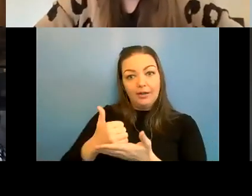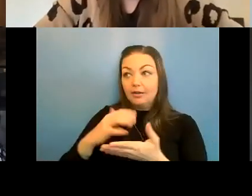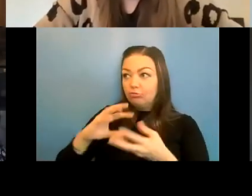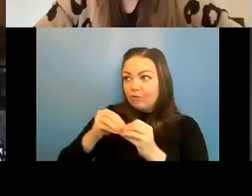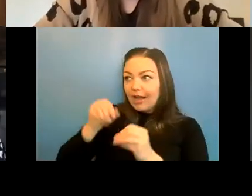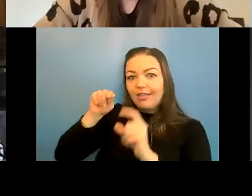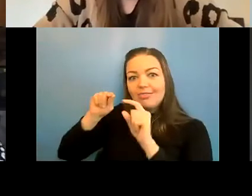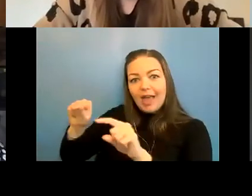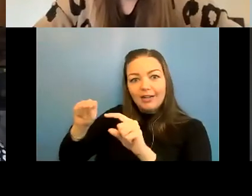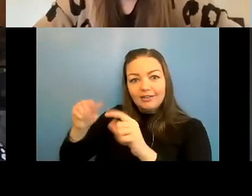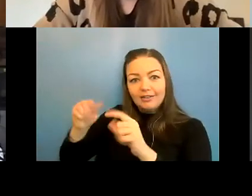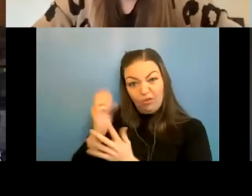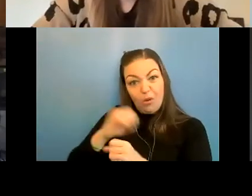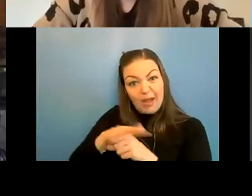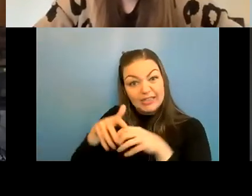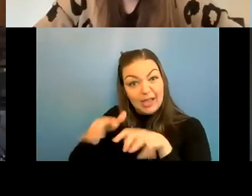I absolutely love that you were able to make that happen which must have taken quite some doing. Congratulations!